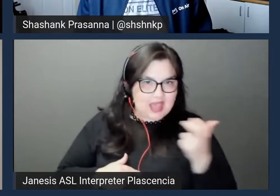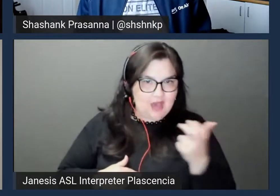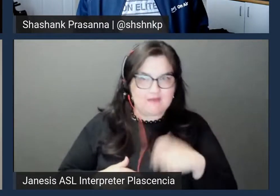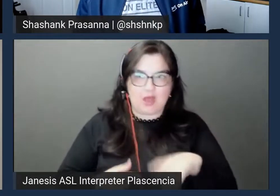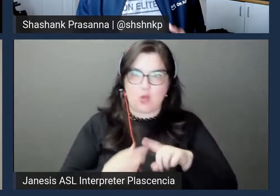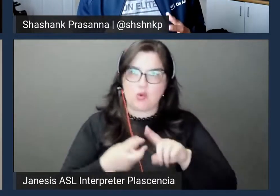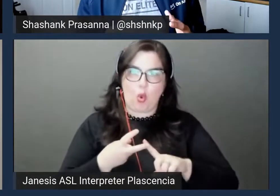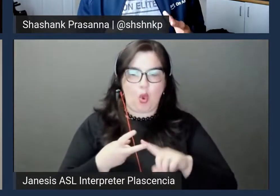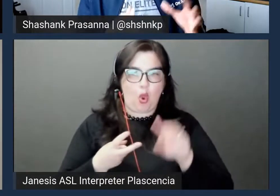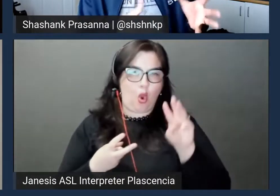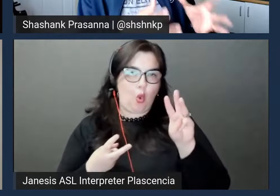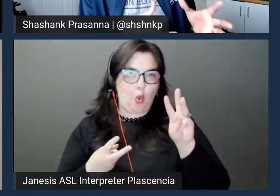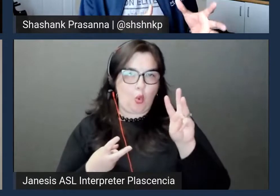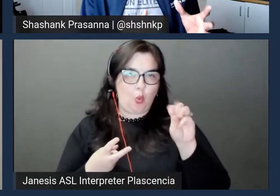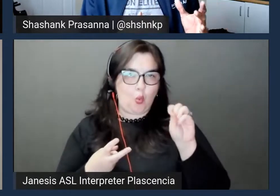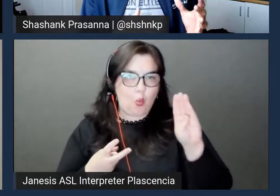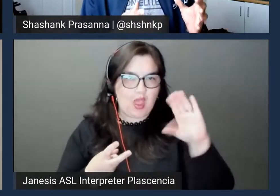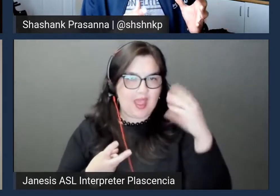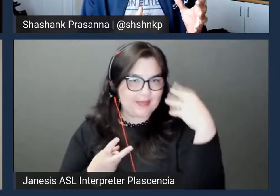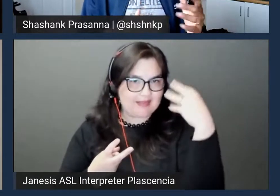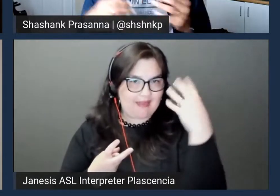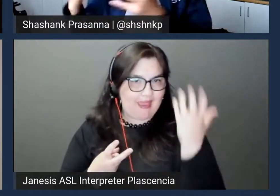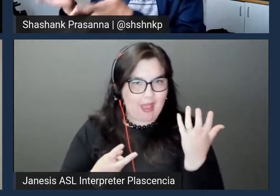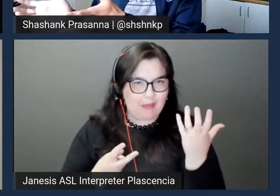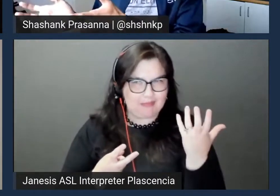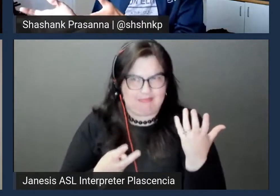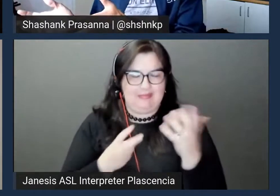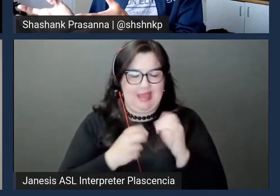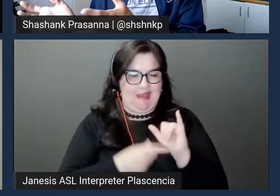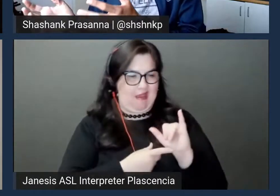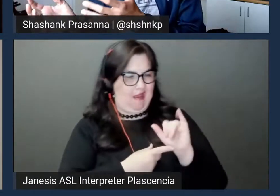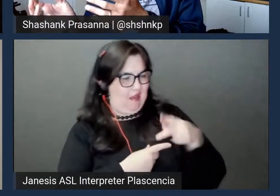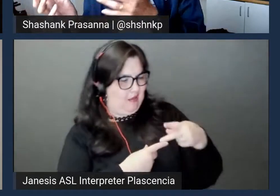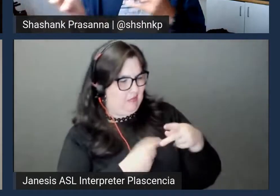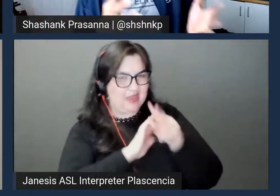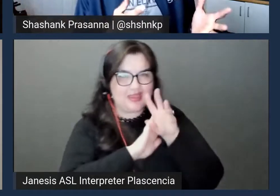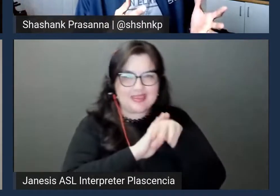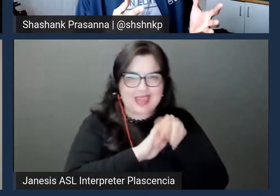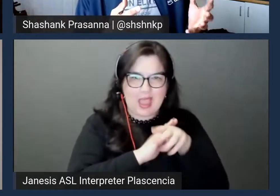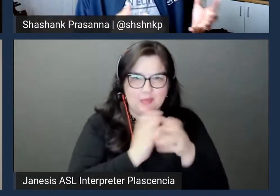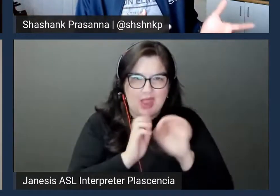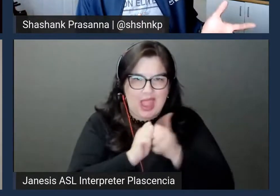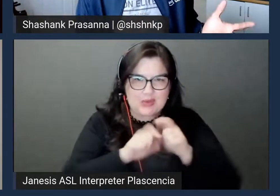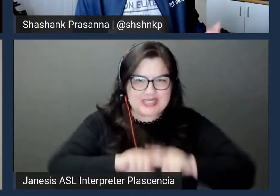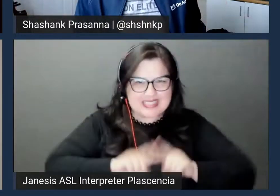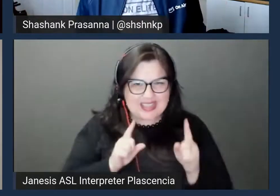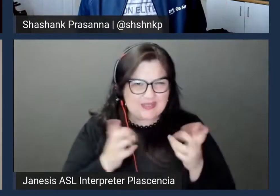Like, how are these different when it's used in the industrial setting versus a consumer setting?